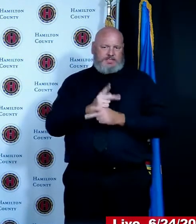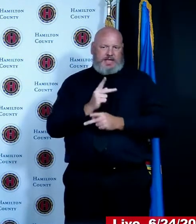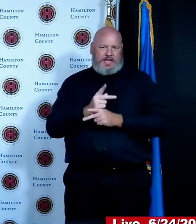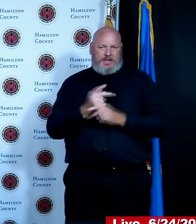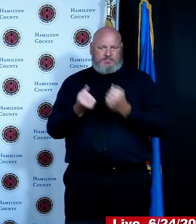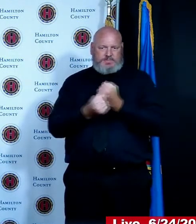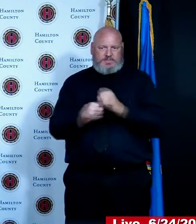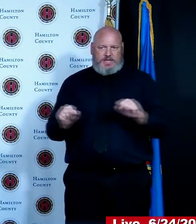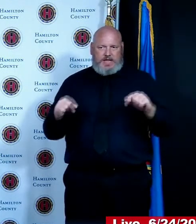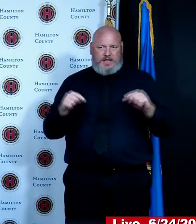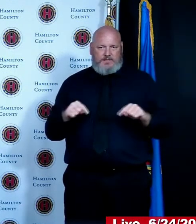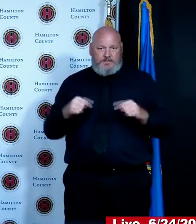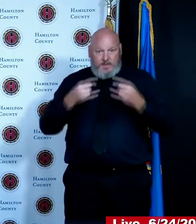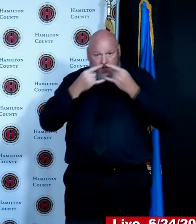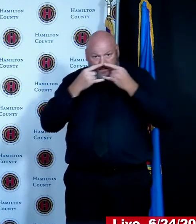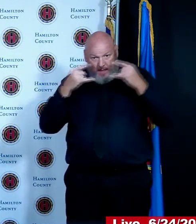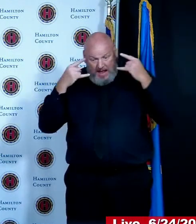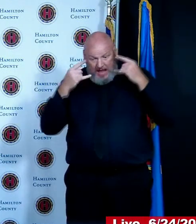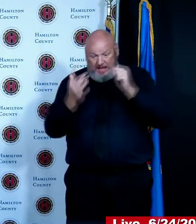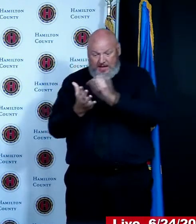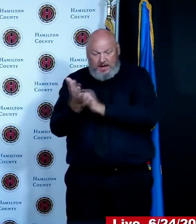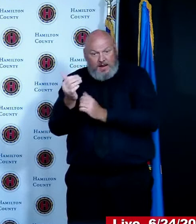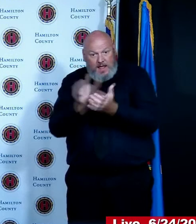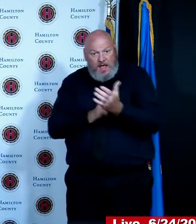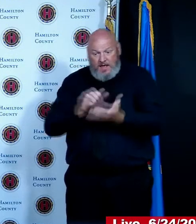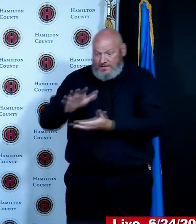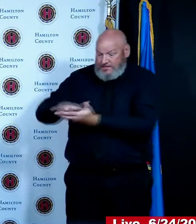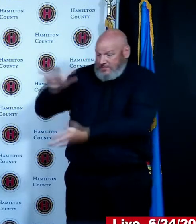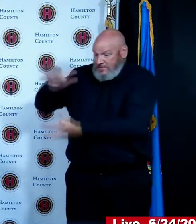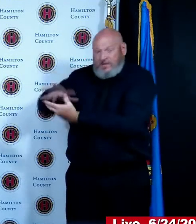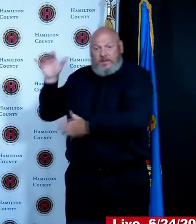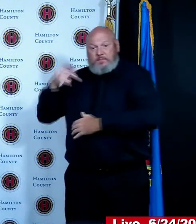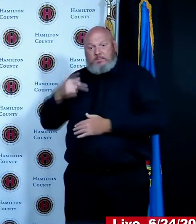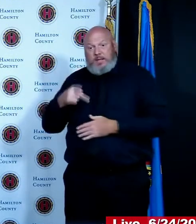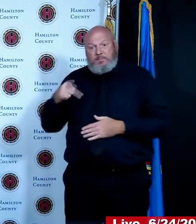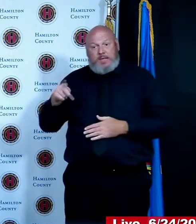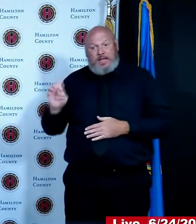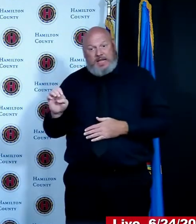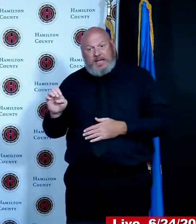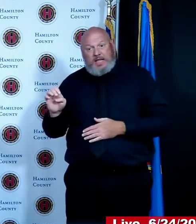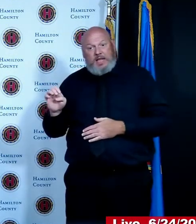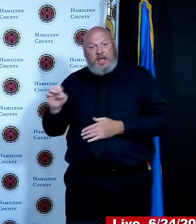not overwhelmed our health care system by closing businesses increasing